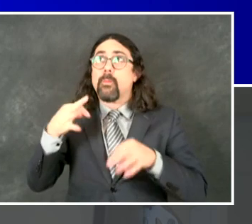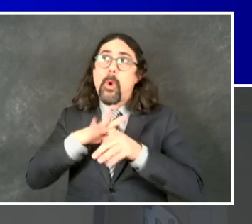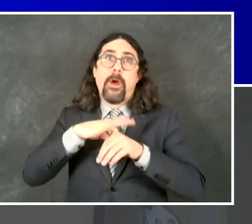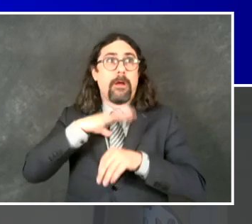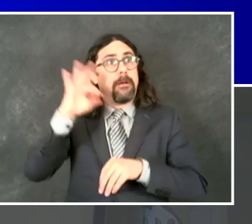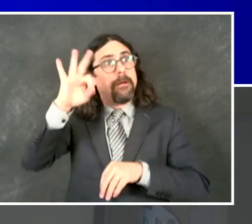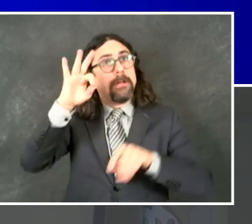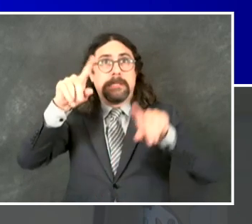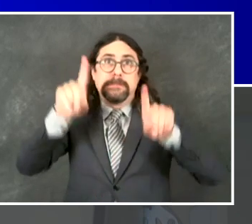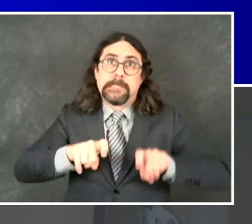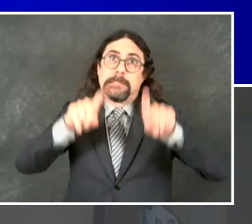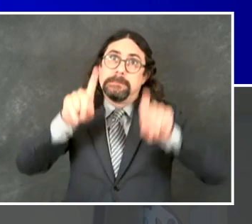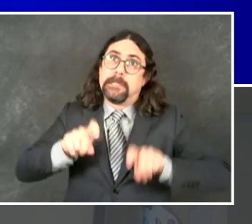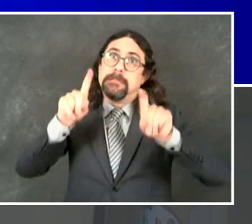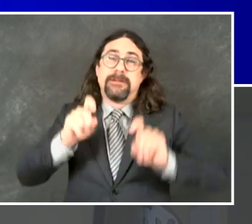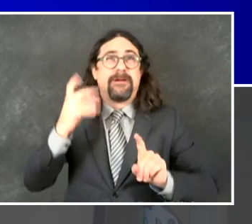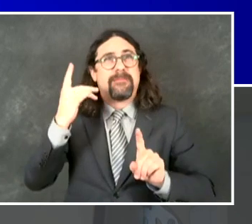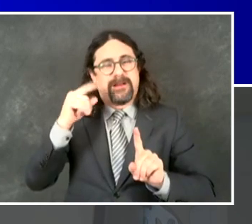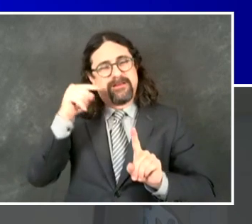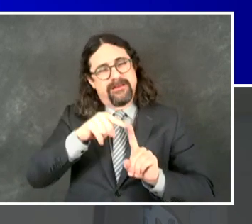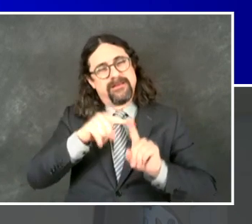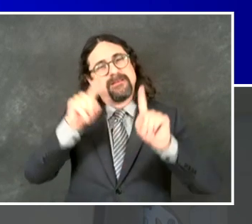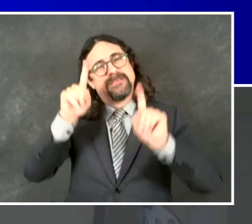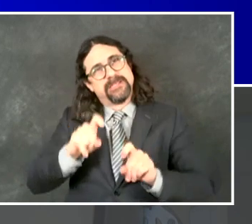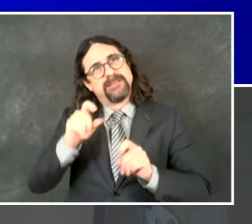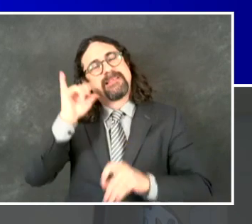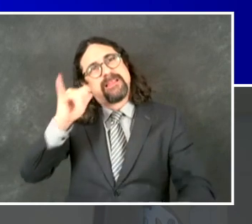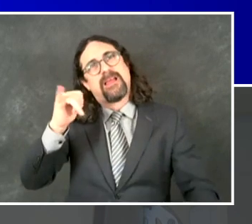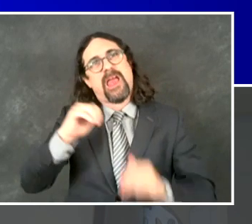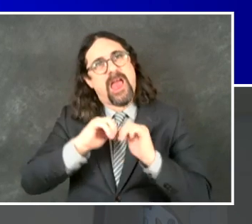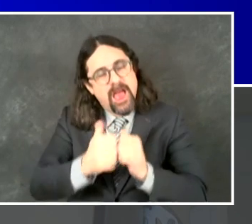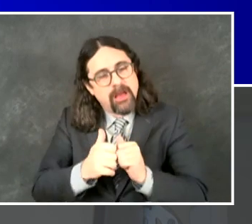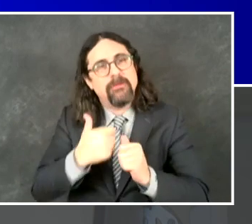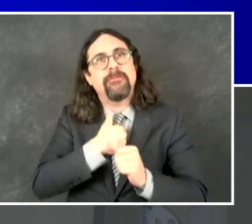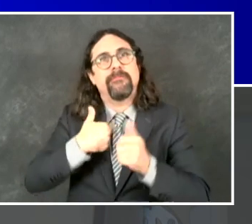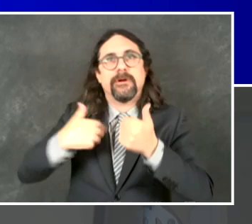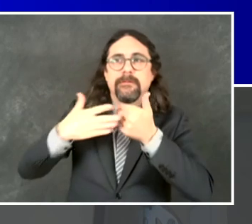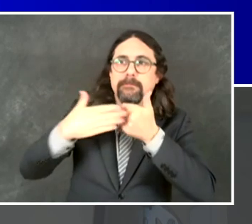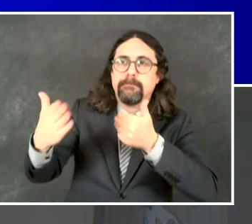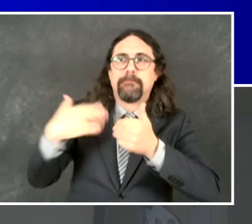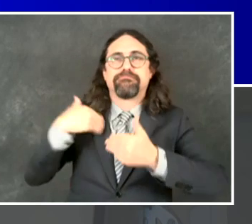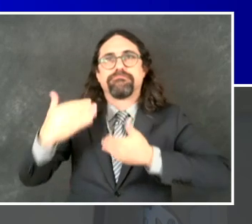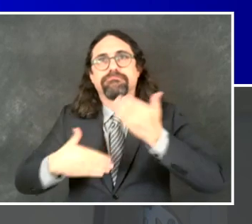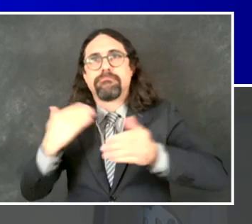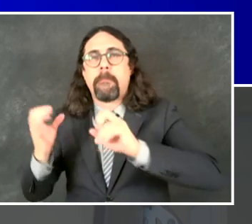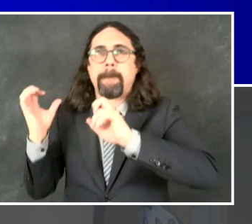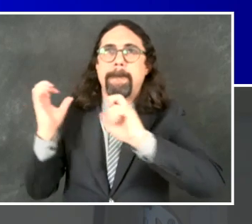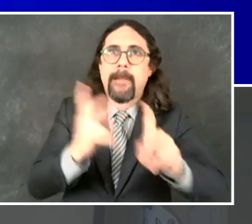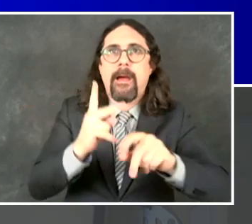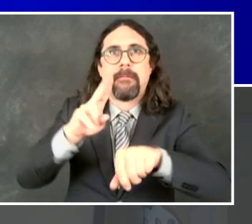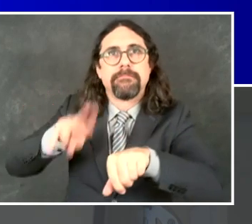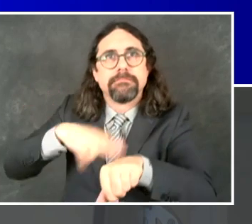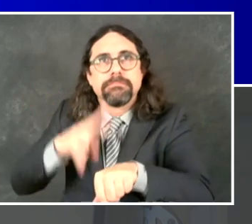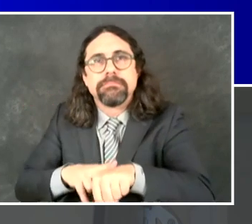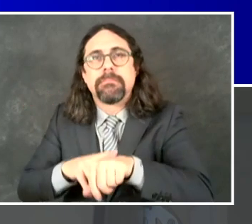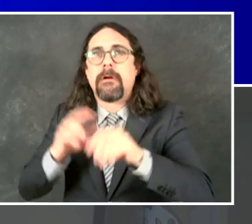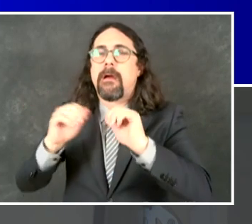COME TOGETHER. EXPAND TESTING RAPIDLY. MO REAND MEOR OF THE CONTACT TRACING. MORE AND MORE